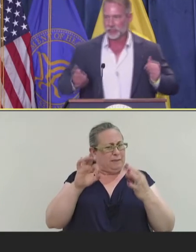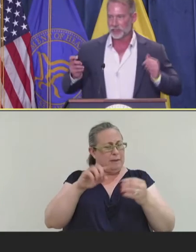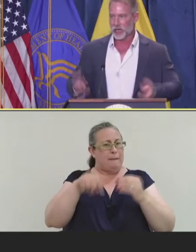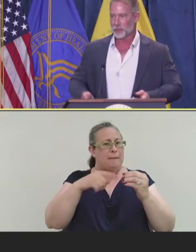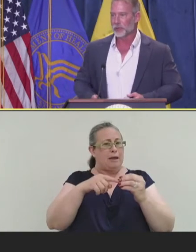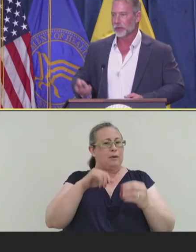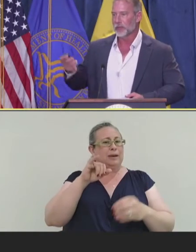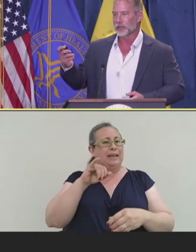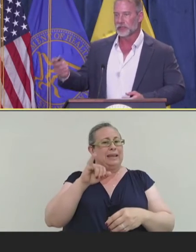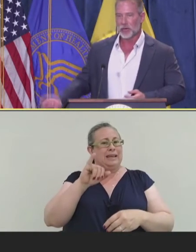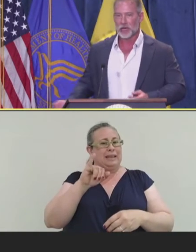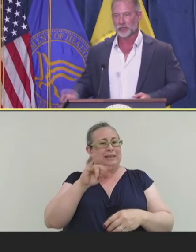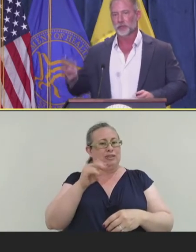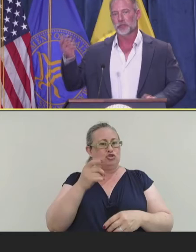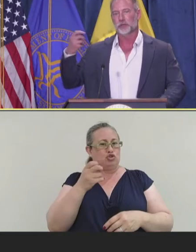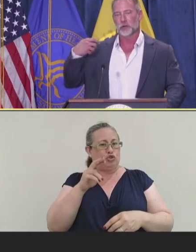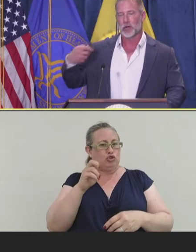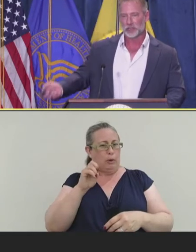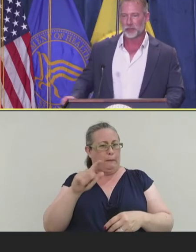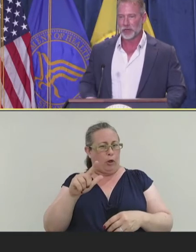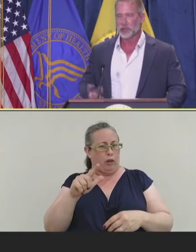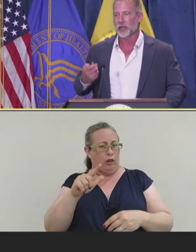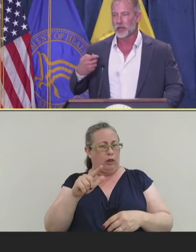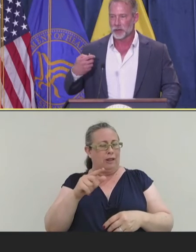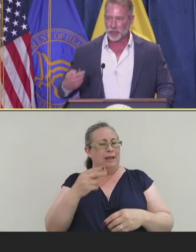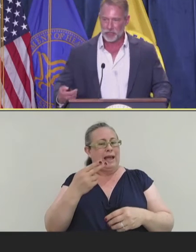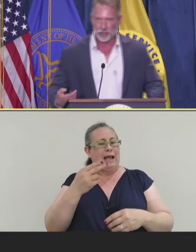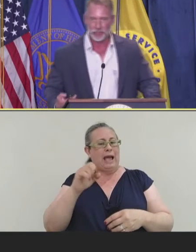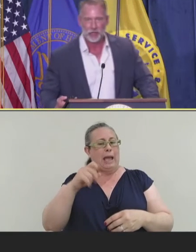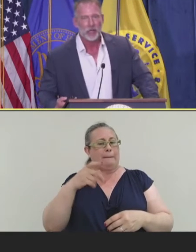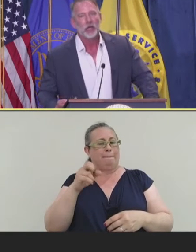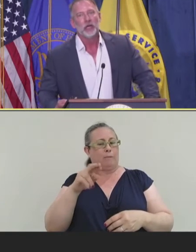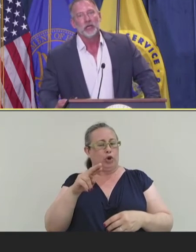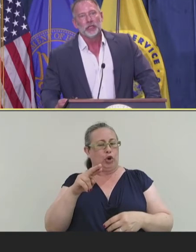these hyperpigmented spots which were cosmetically unappealing.